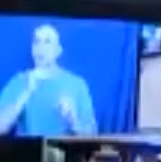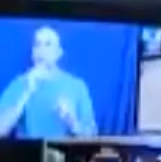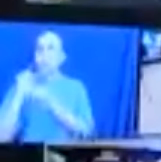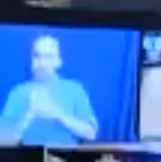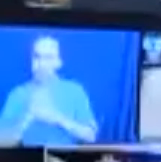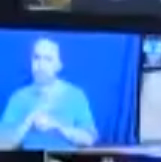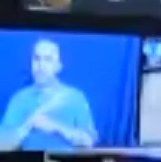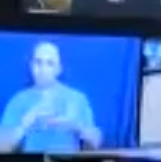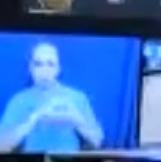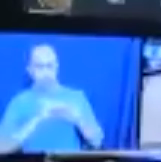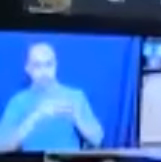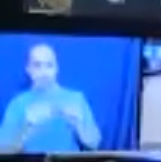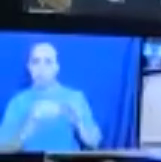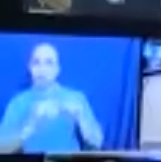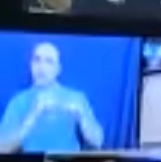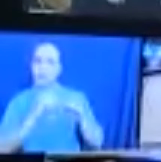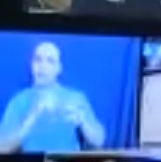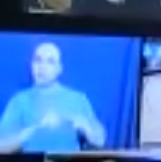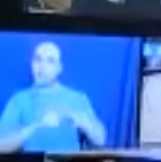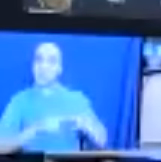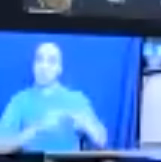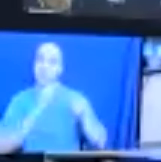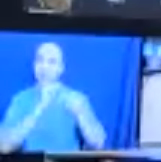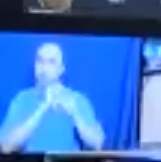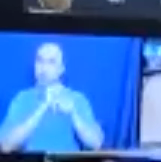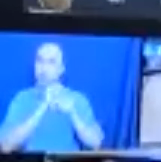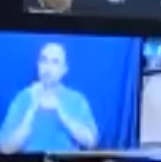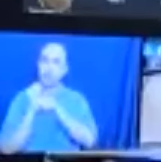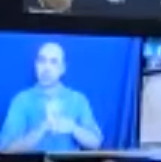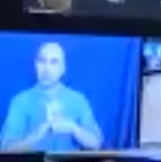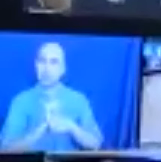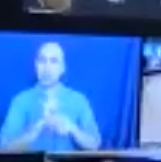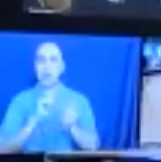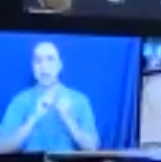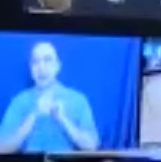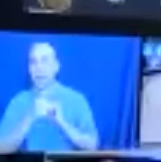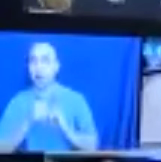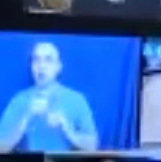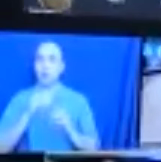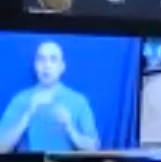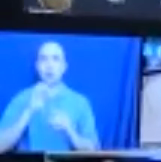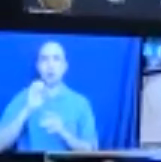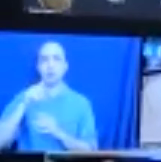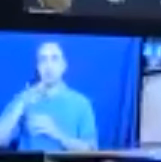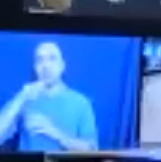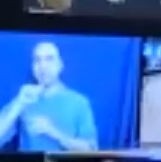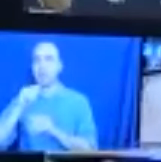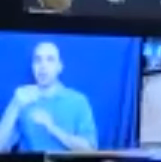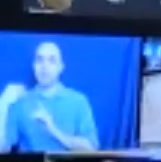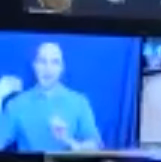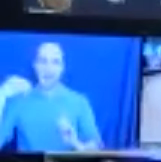TRADITIONS OF ESKRIMA AND HOW IT'S A CONDUIT FOR LEGACY AND CULTURE? JAY: